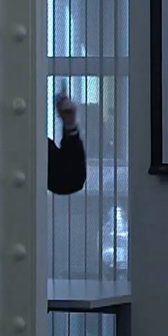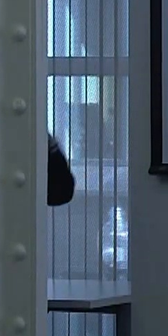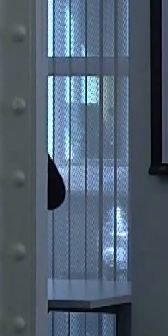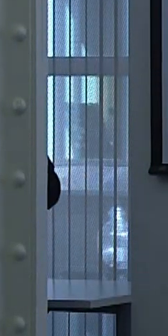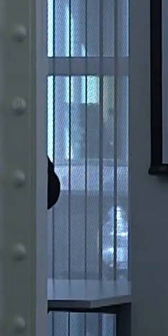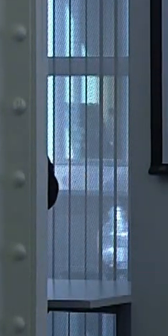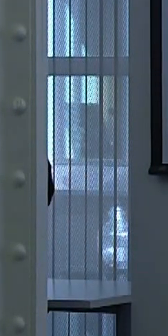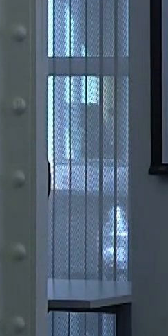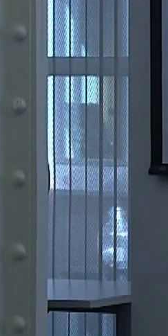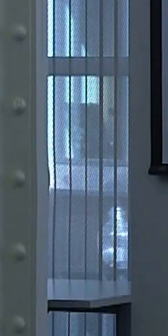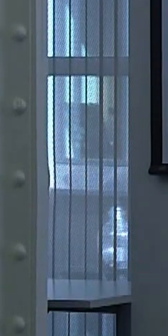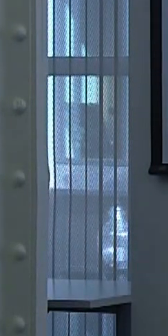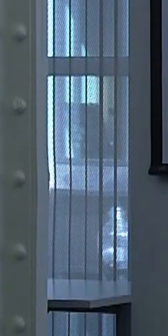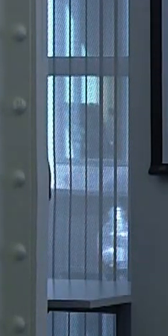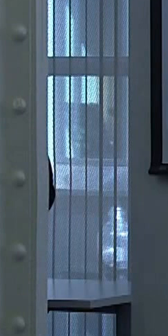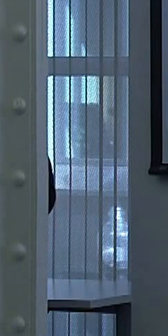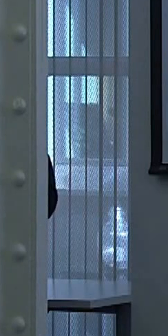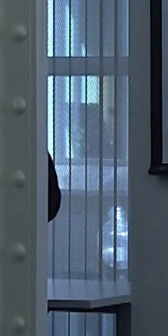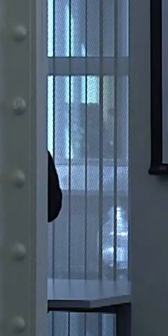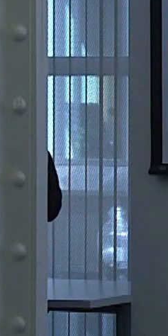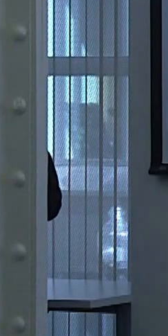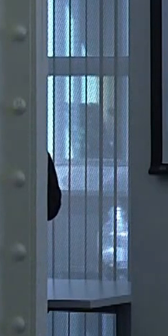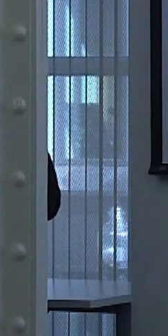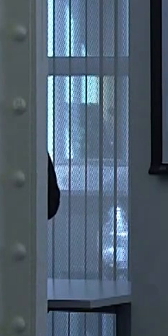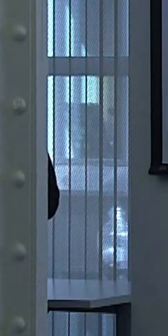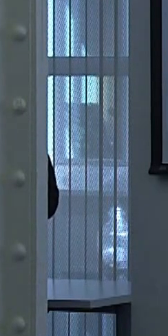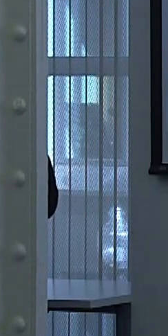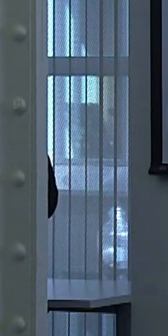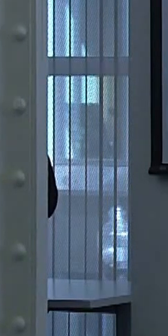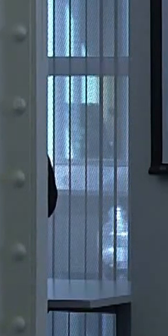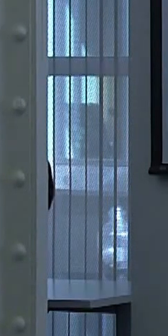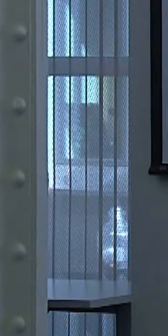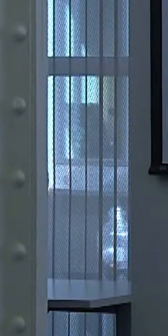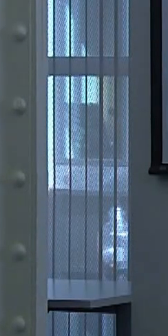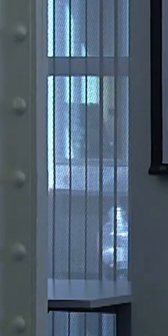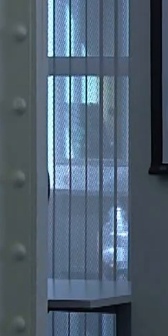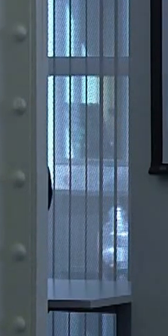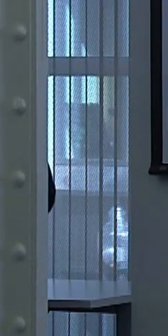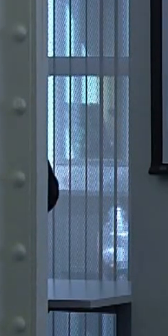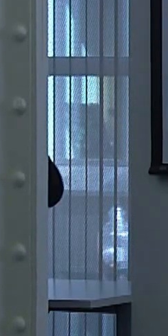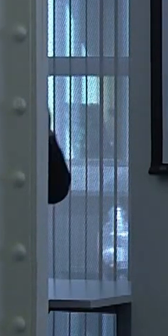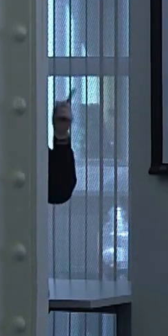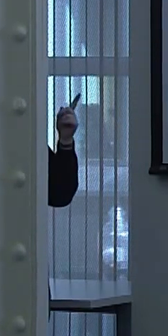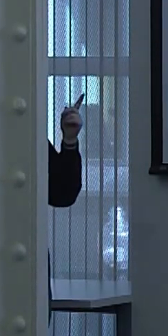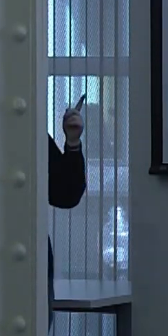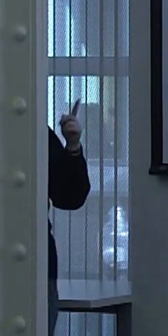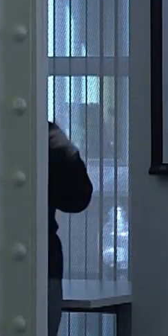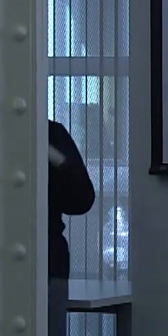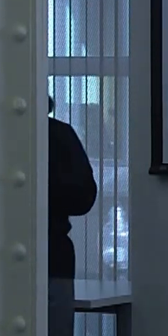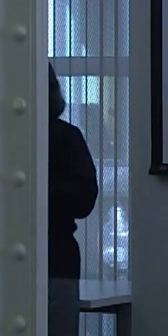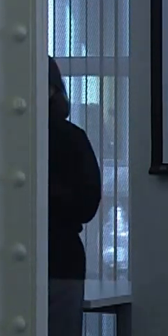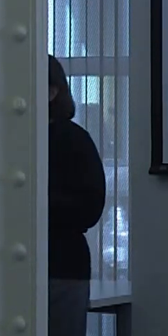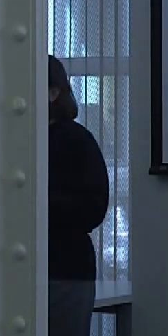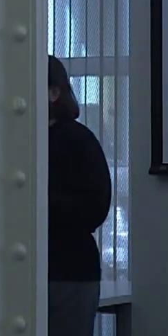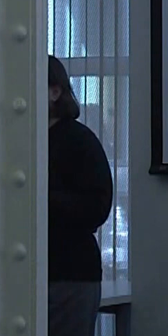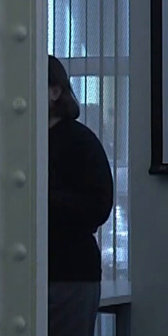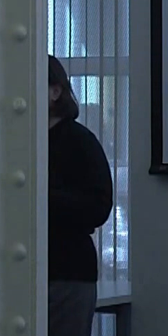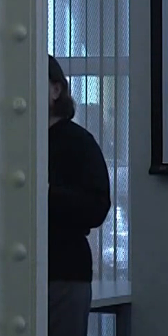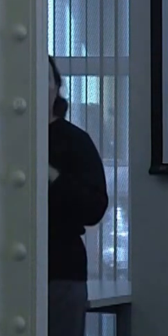between Nogales, Arizona and the wall of Sonora, Mexico, and, essentially, this is the next slide.